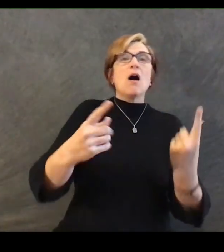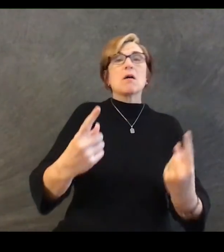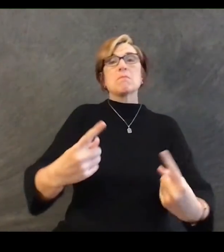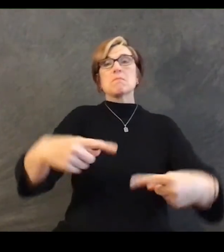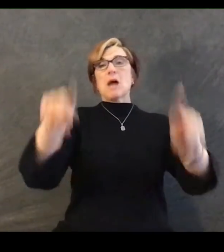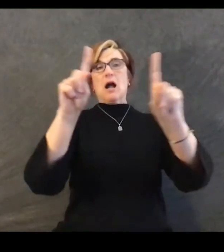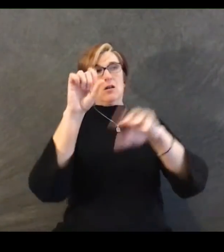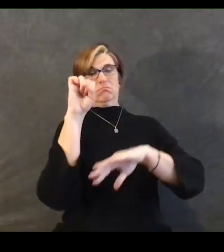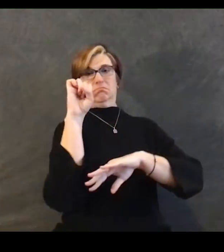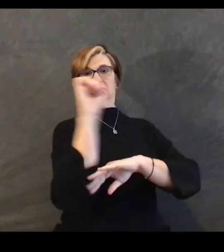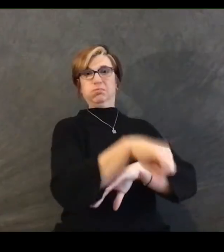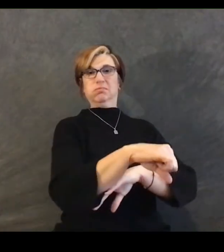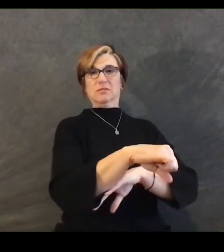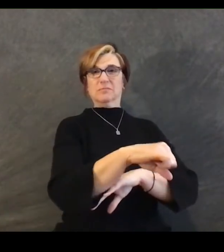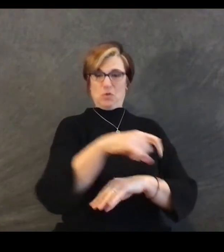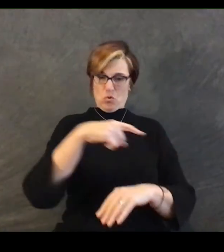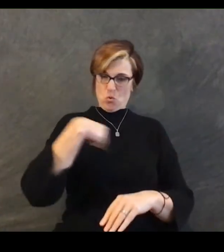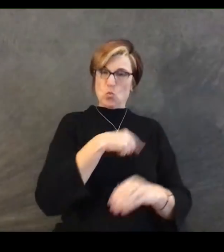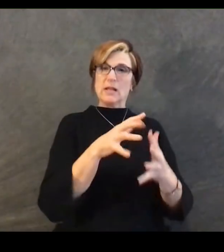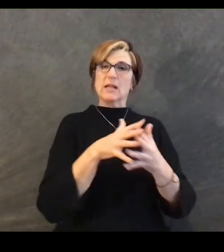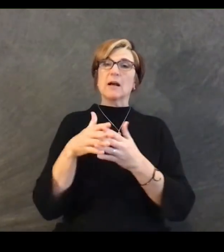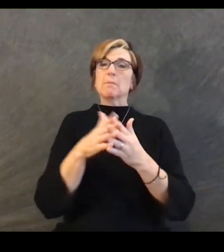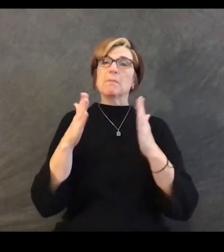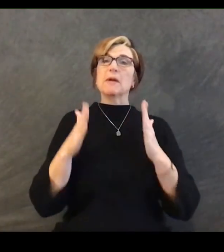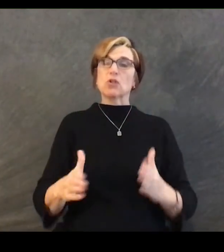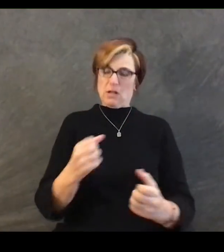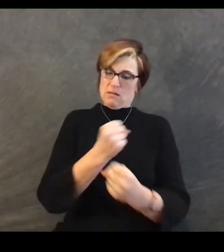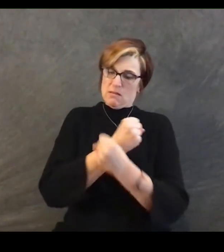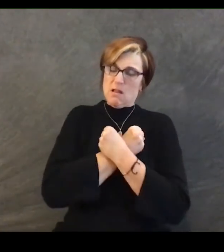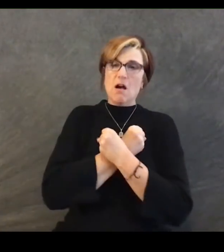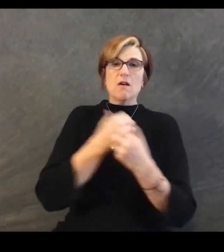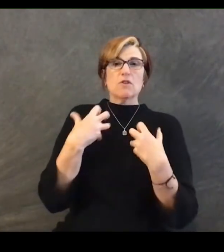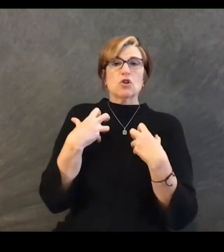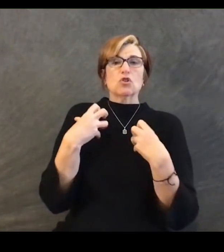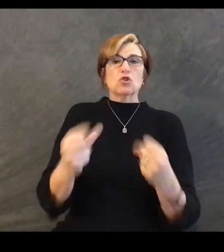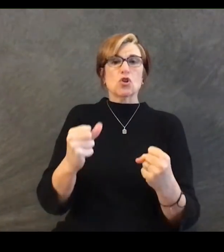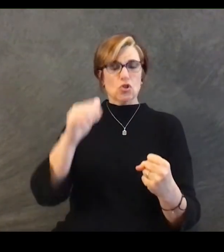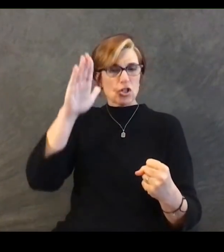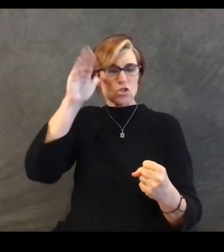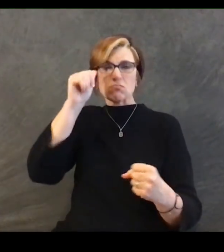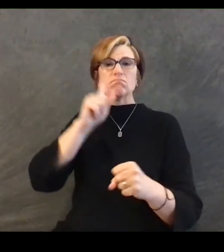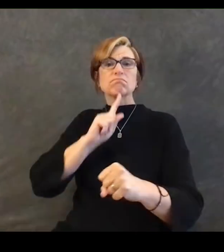ironclad resolve this is the time for all Americans to come together and do